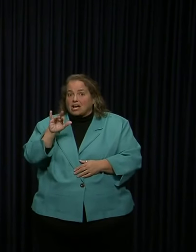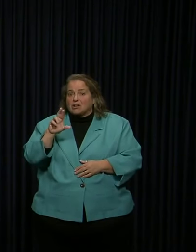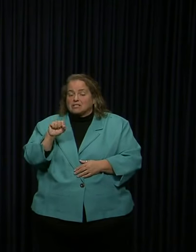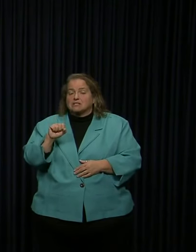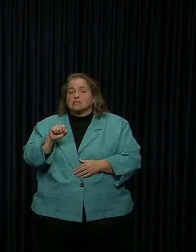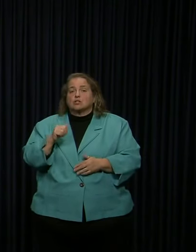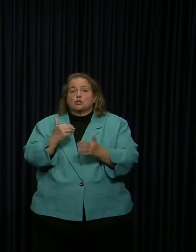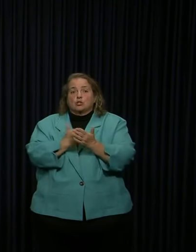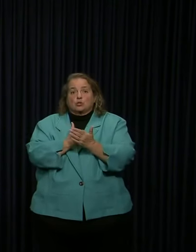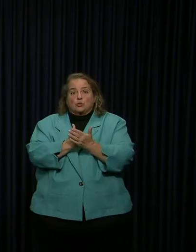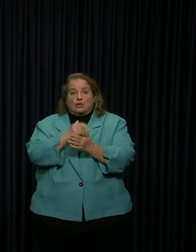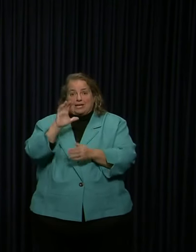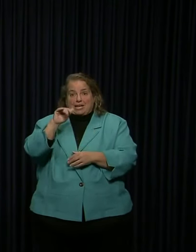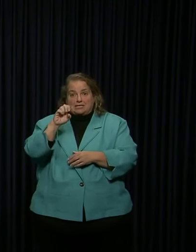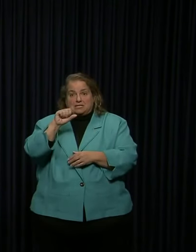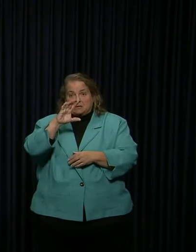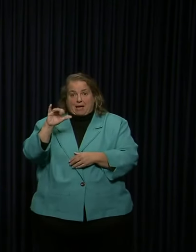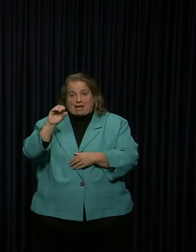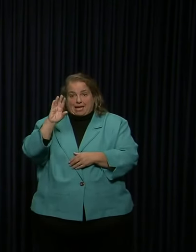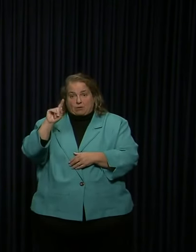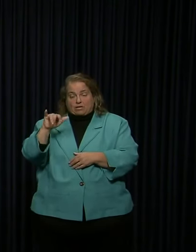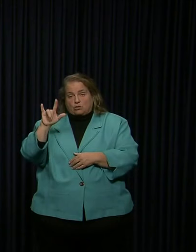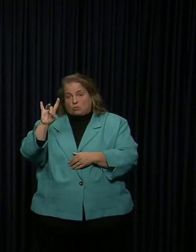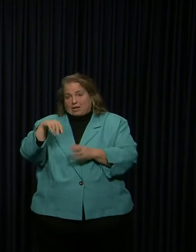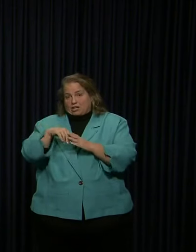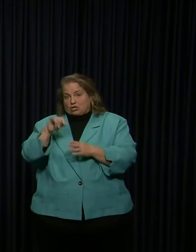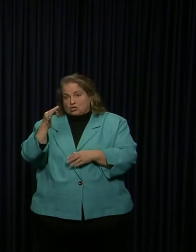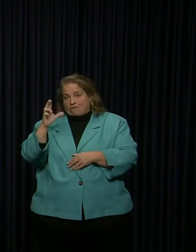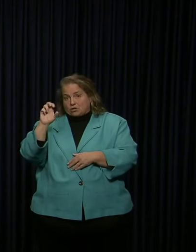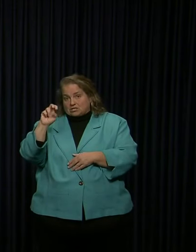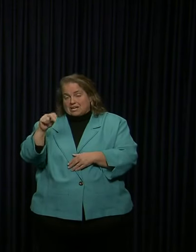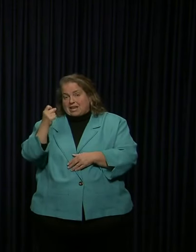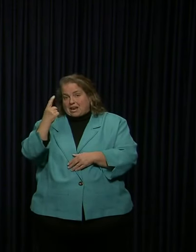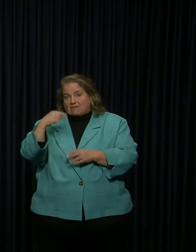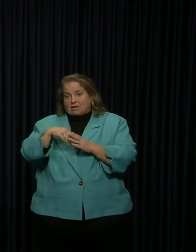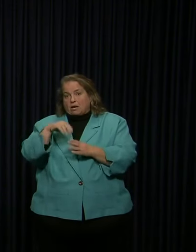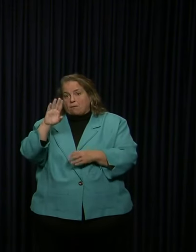WITH MADISON, PERRY, PIKE,